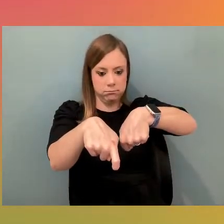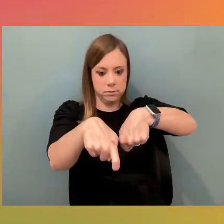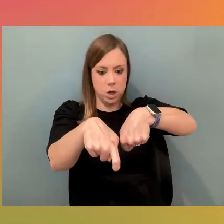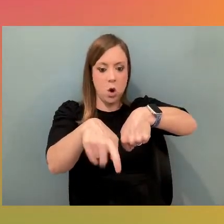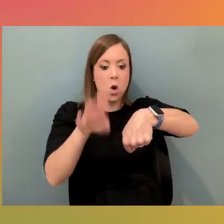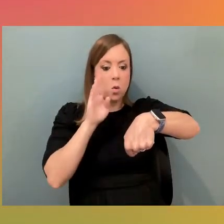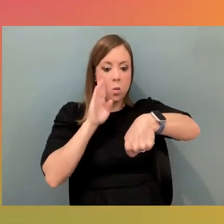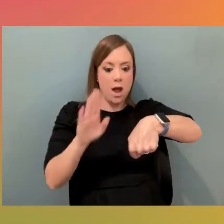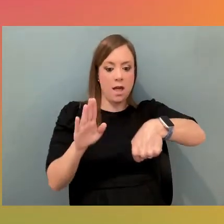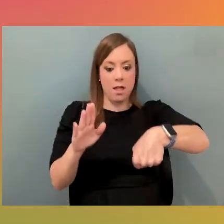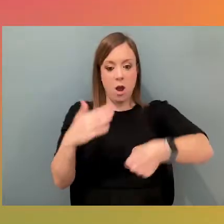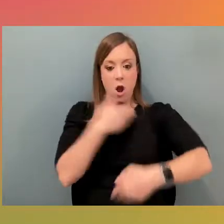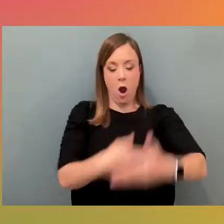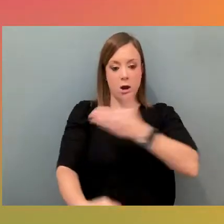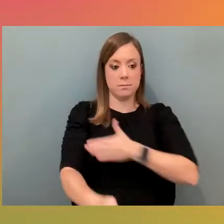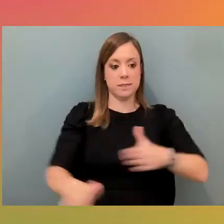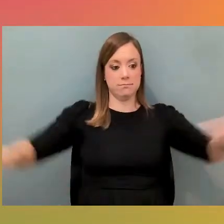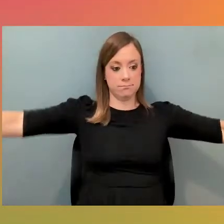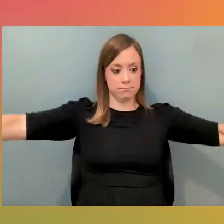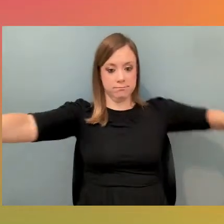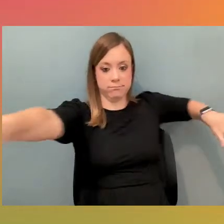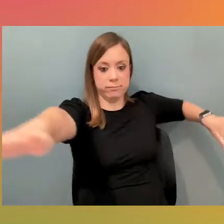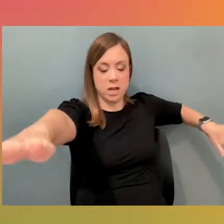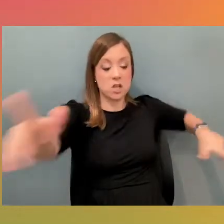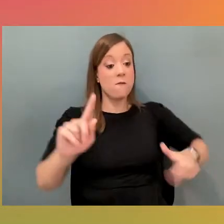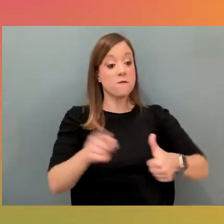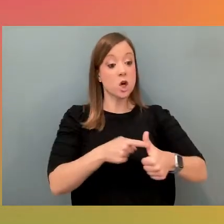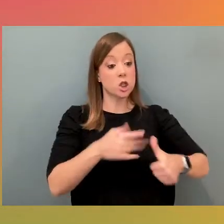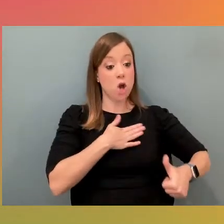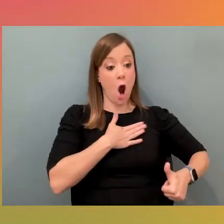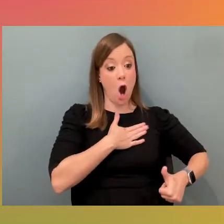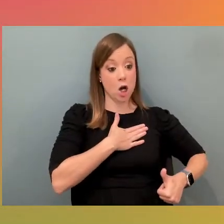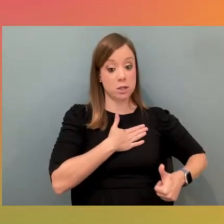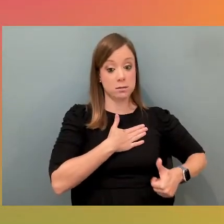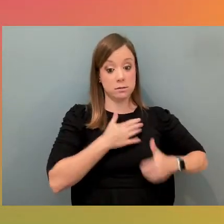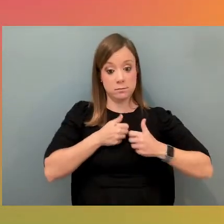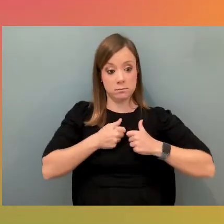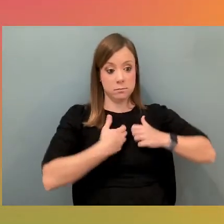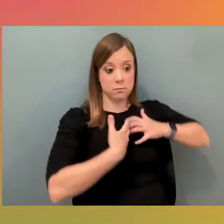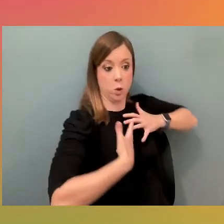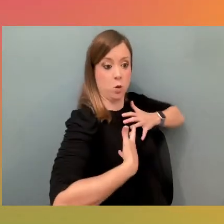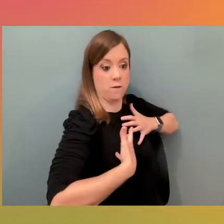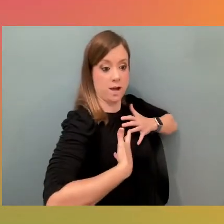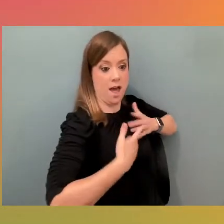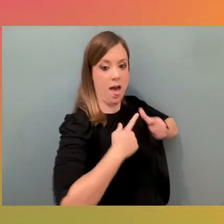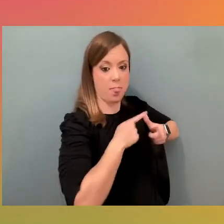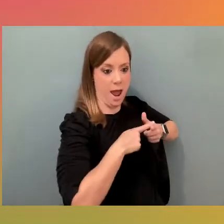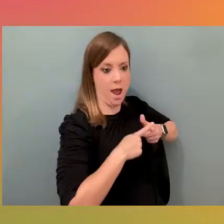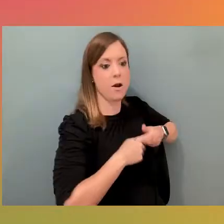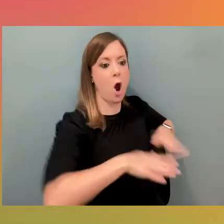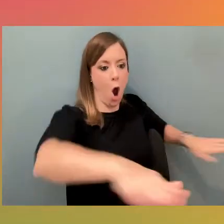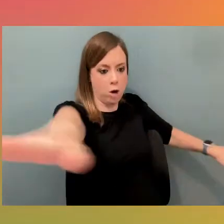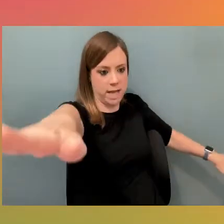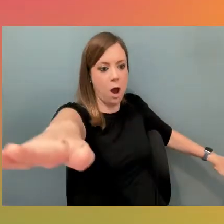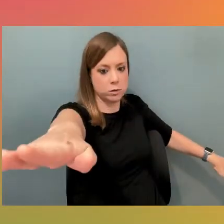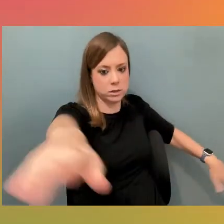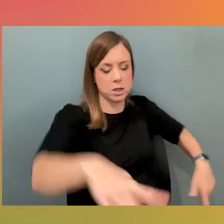OKAY. YOU ARE GOING TO TURN TO THE RIGHT AND TAKE YOUR ARMS TO THE T. SO, FIRST YOUR HEART IS MOVING, THEN YOUR ARMS ARE